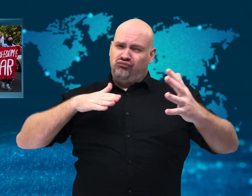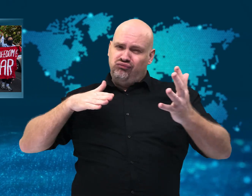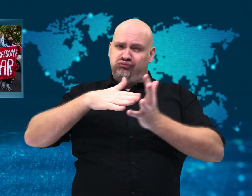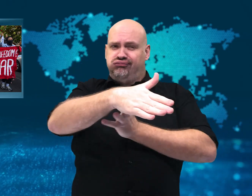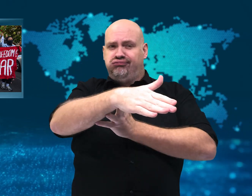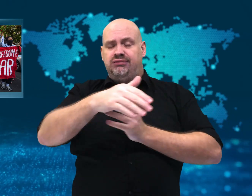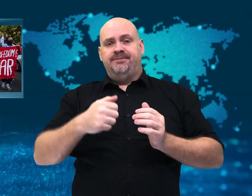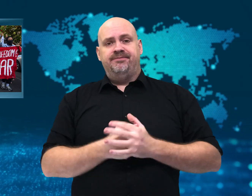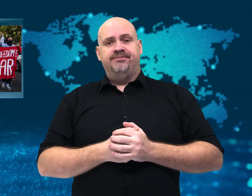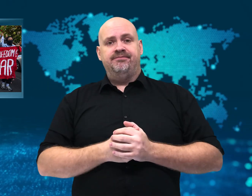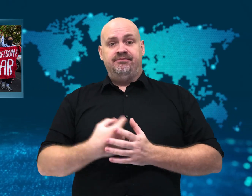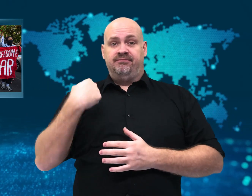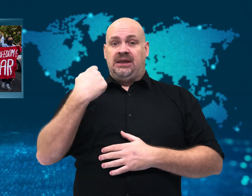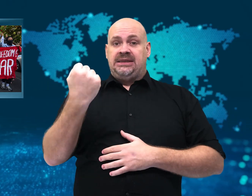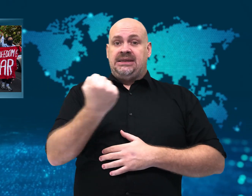On Sunday morning,